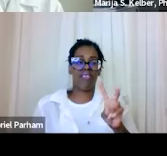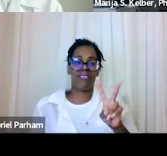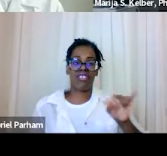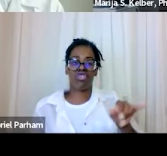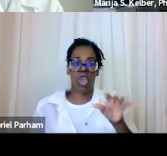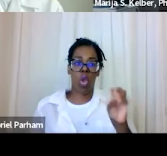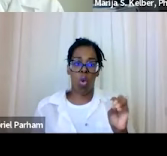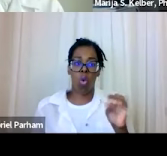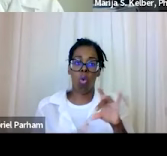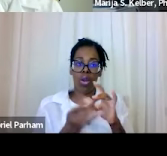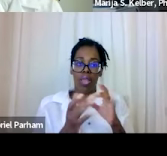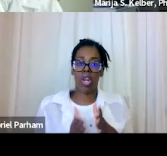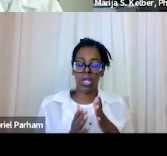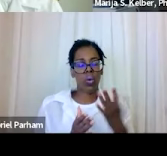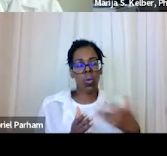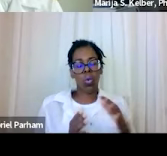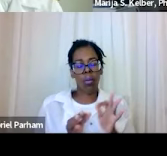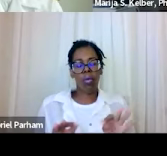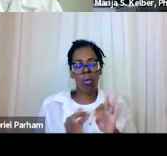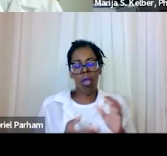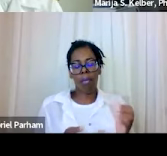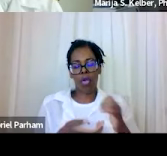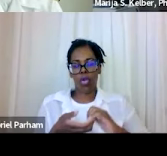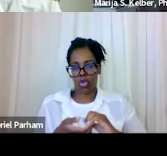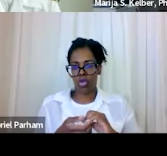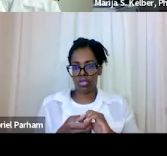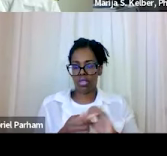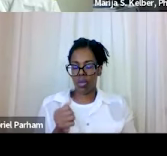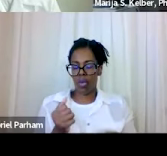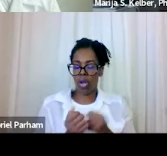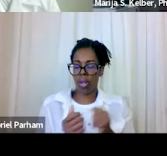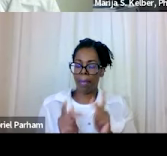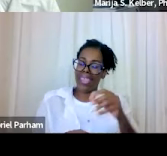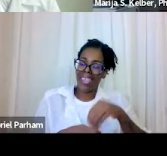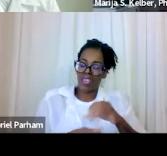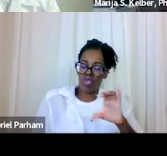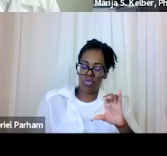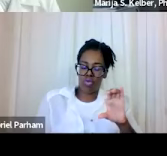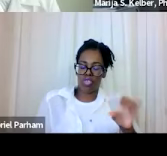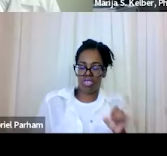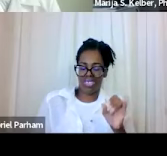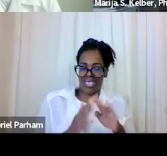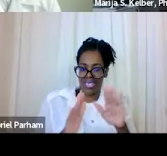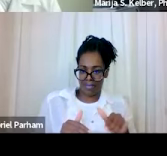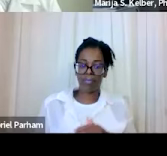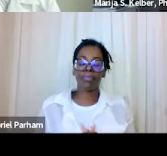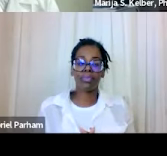when it comes to supporting individuals in the criminal justice system. They are likely, in my experience,